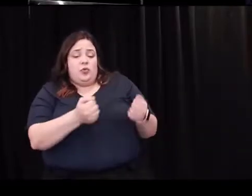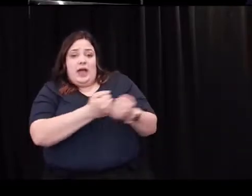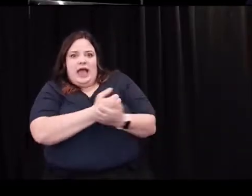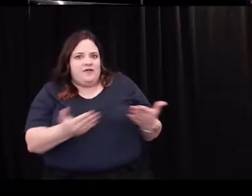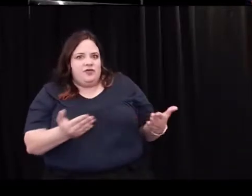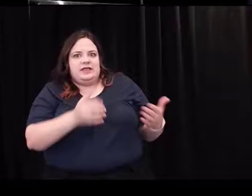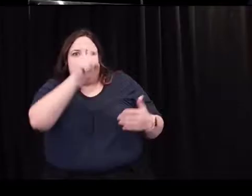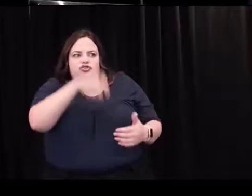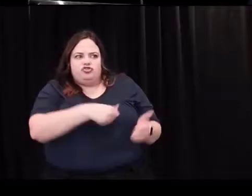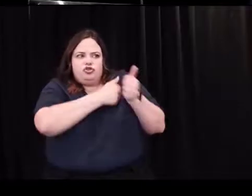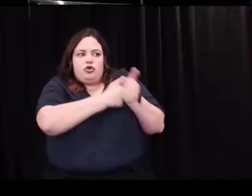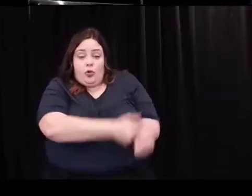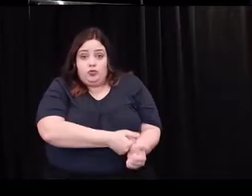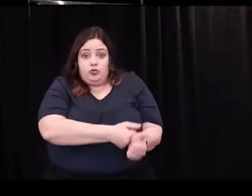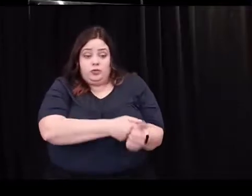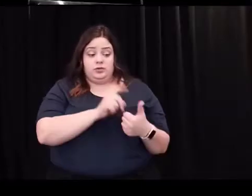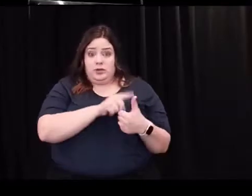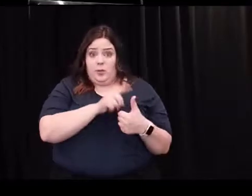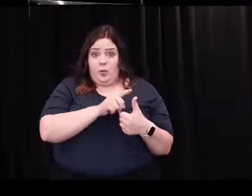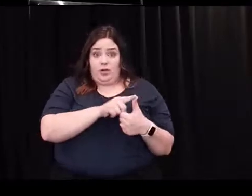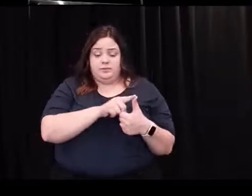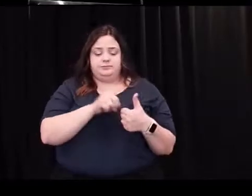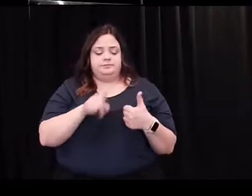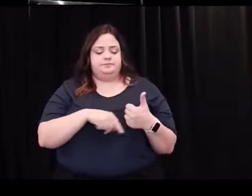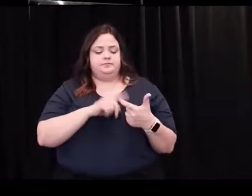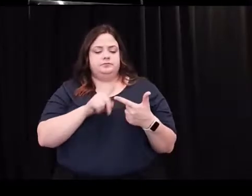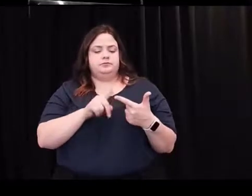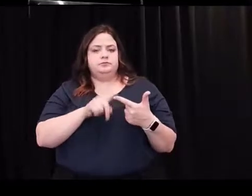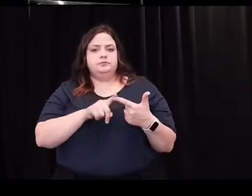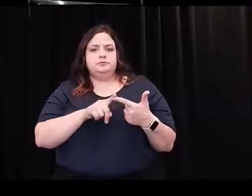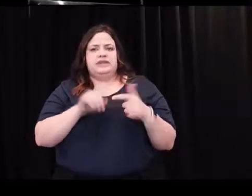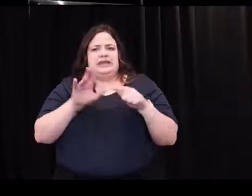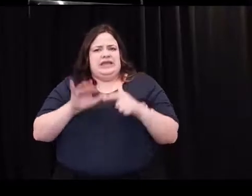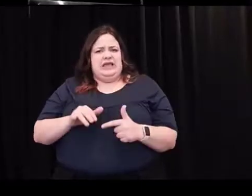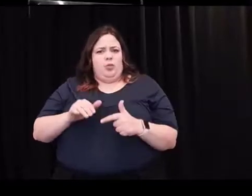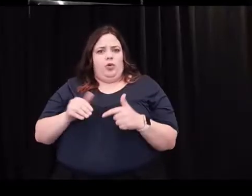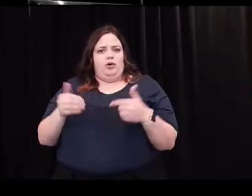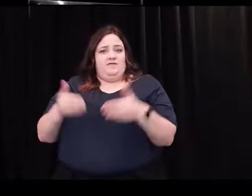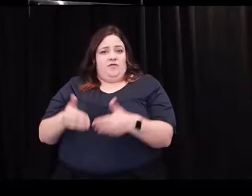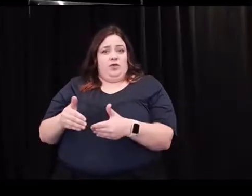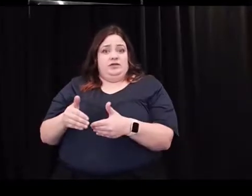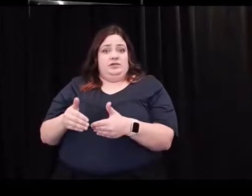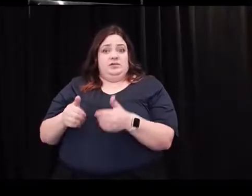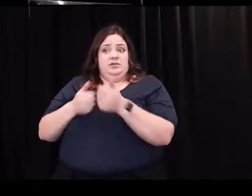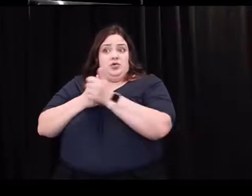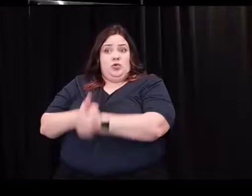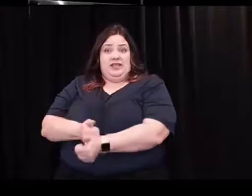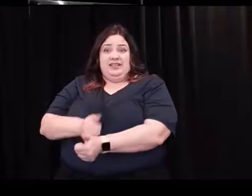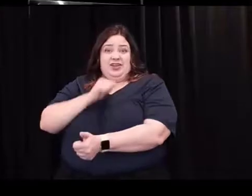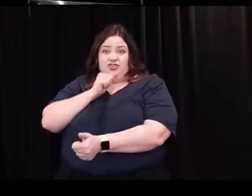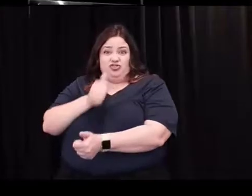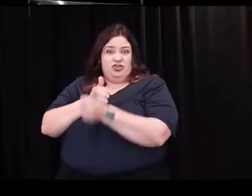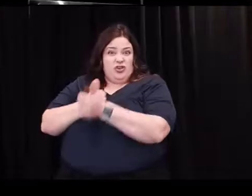to? That's number one. Does keyboard focus go to things it shouldn't go to? Does keyboard focus go